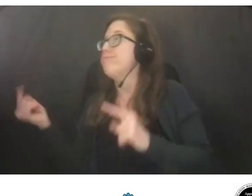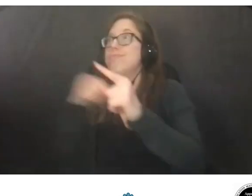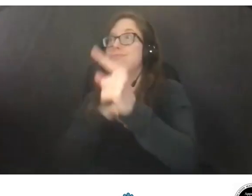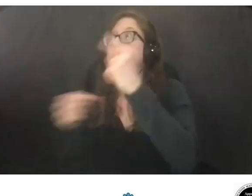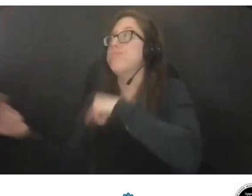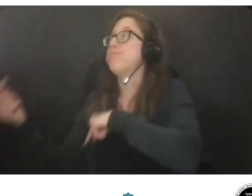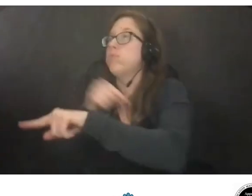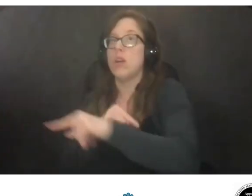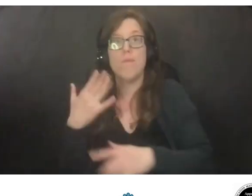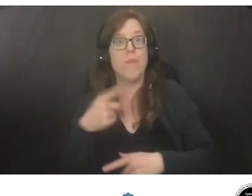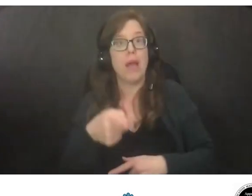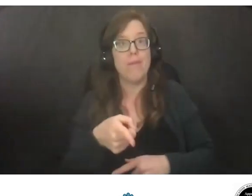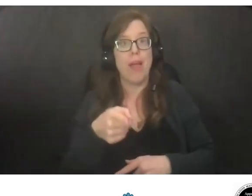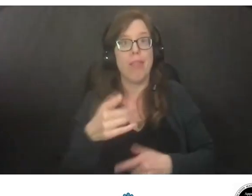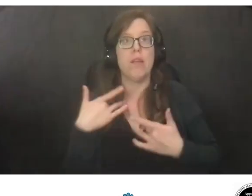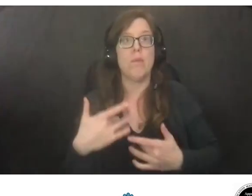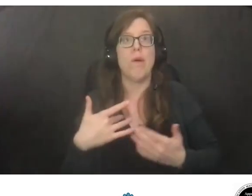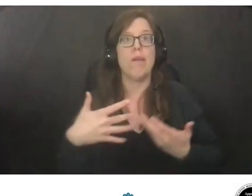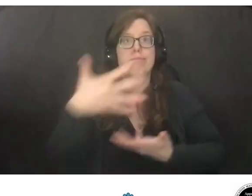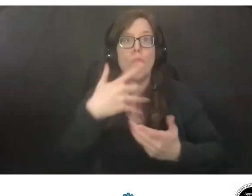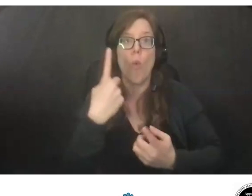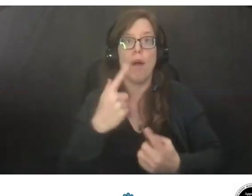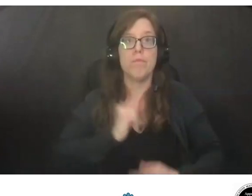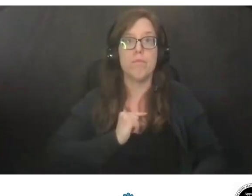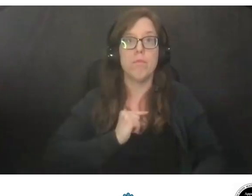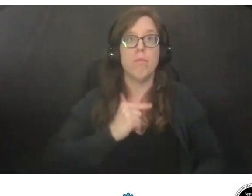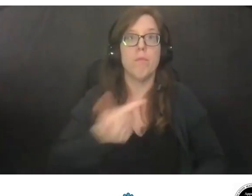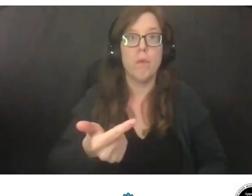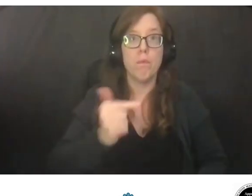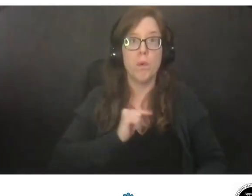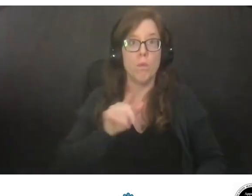They may have only interacted with one person at a time their whole lives.